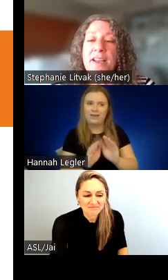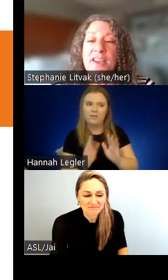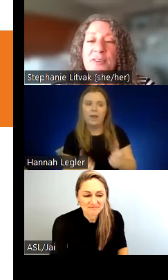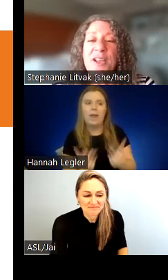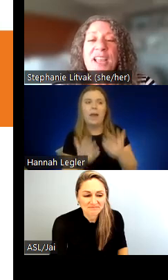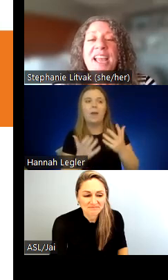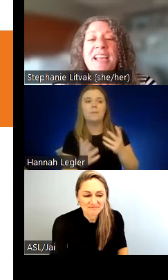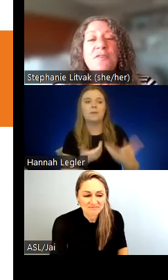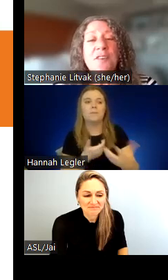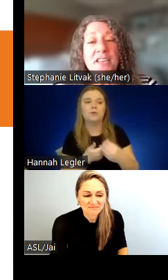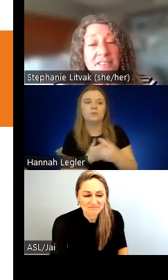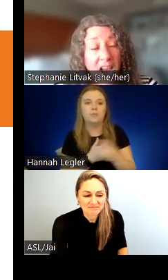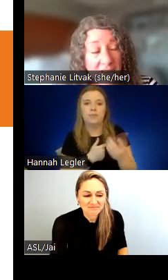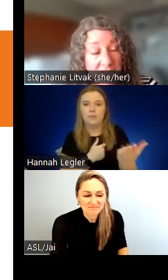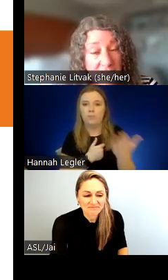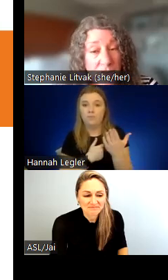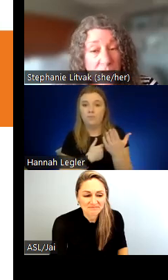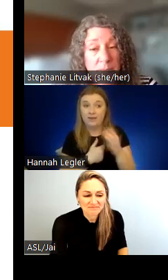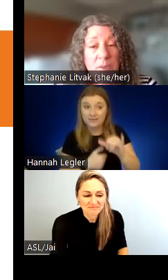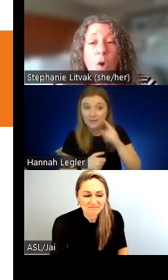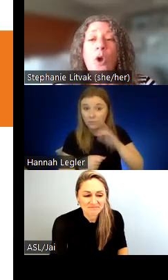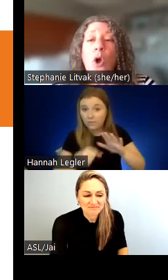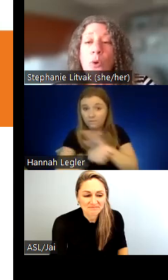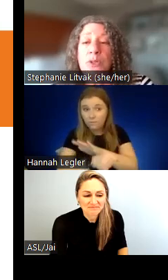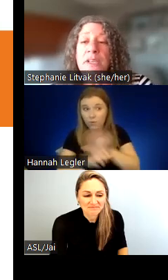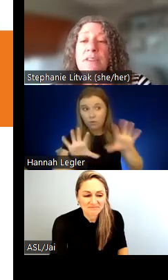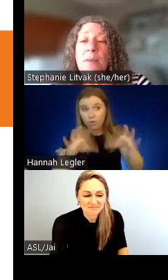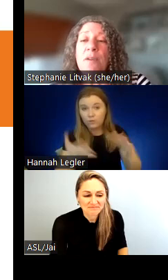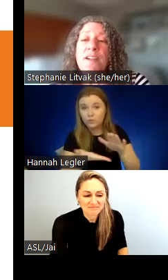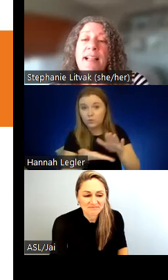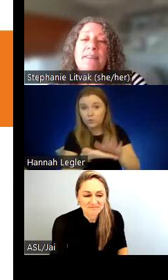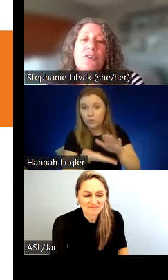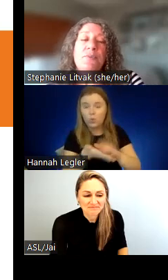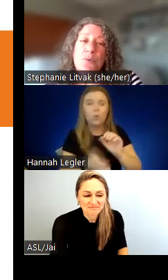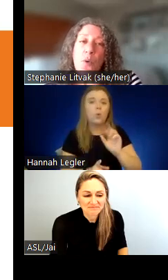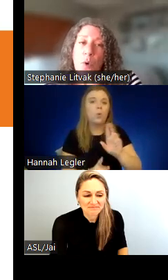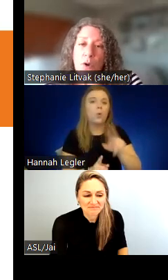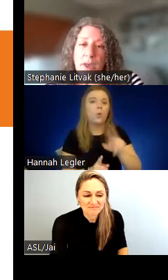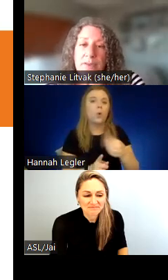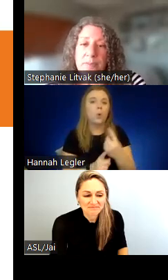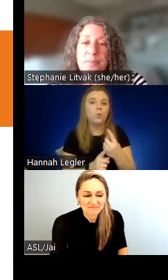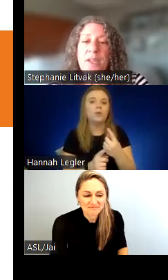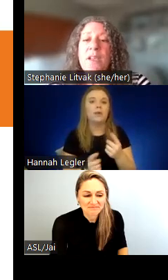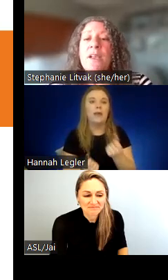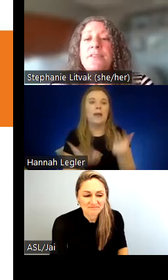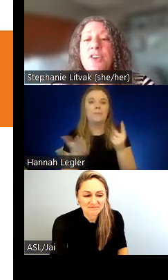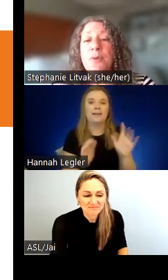you is for the entire school or only the number of classrooms you will work with.